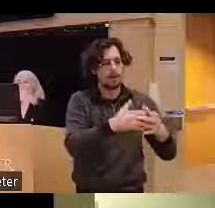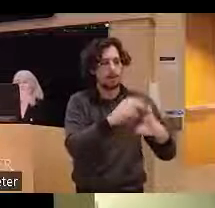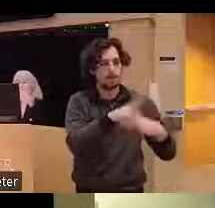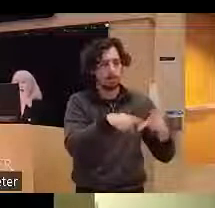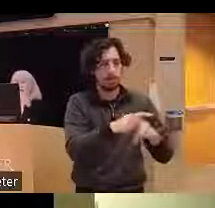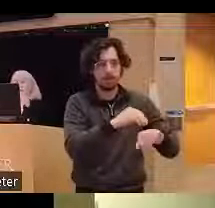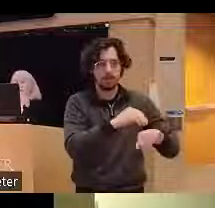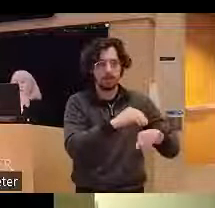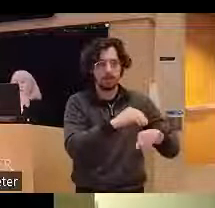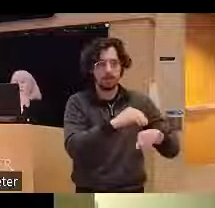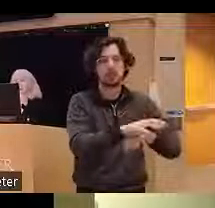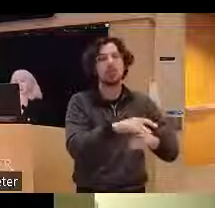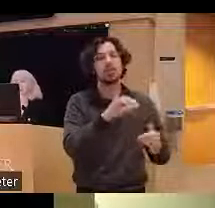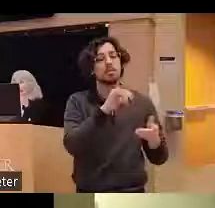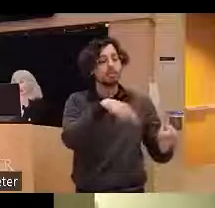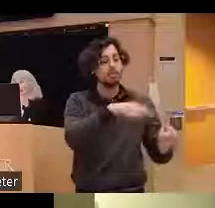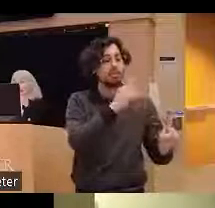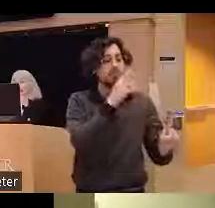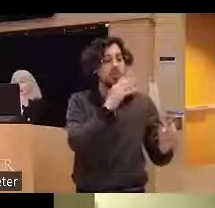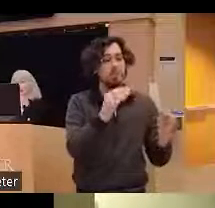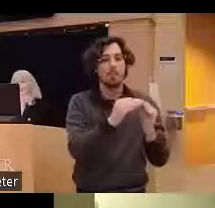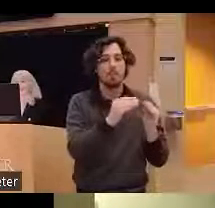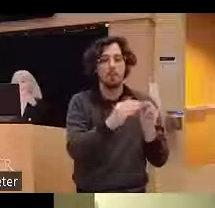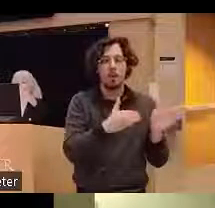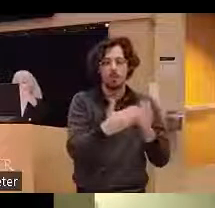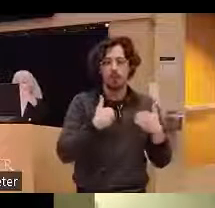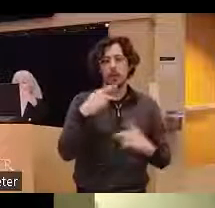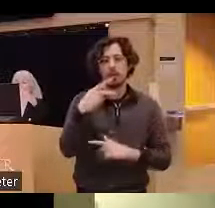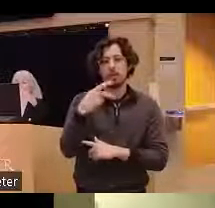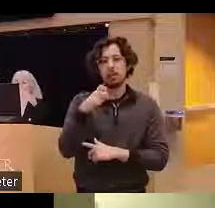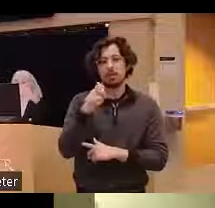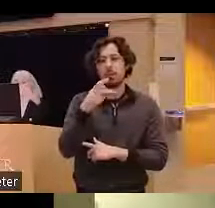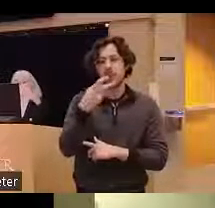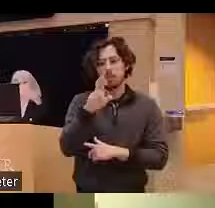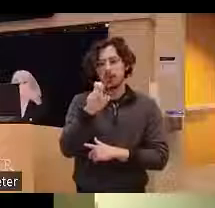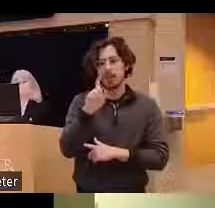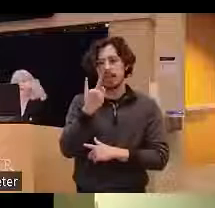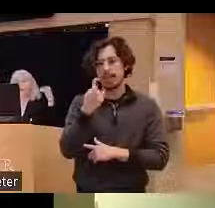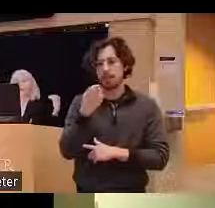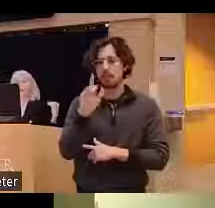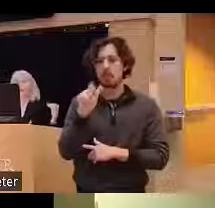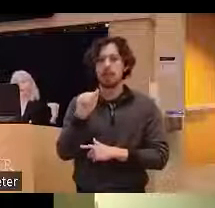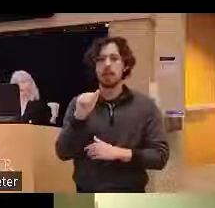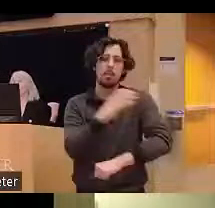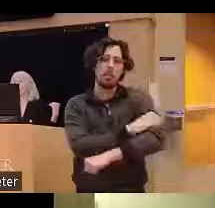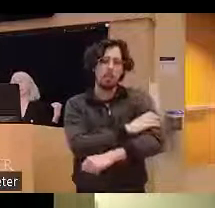these moms get more preclampsia more hypertensive diseases of pregnancy and it's very well known and